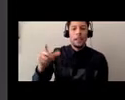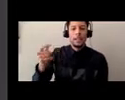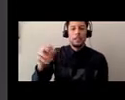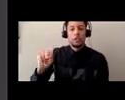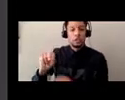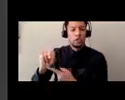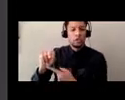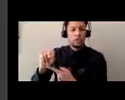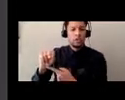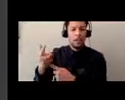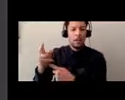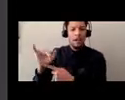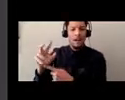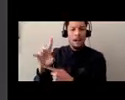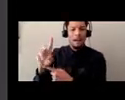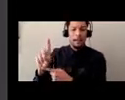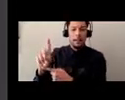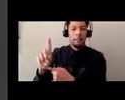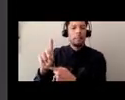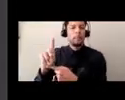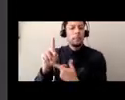program for 25 years.